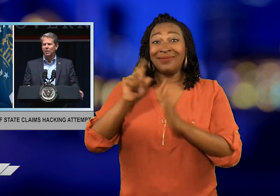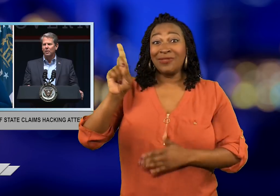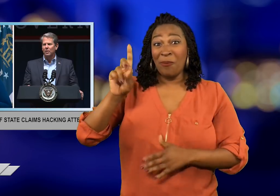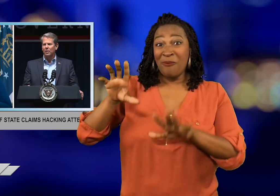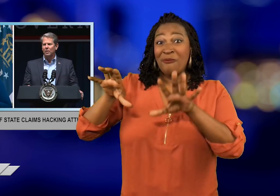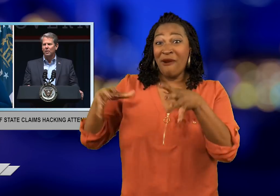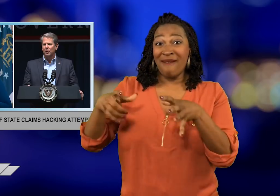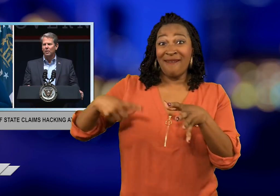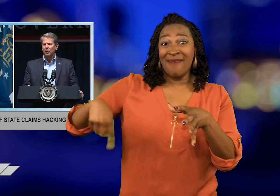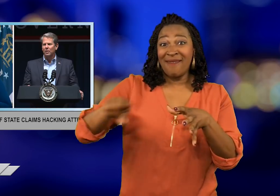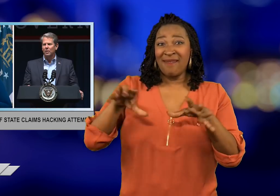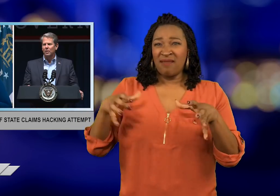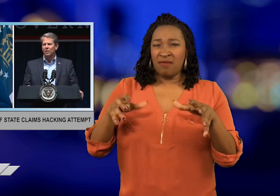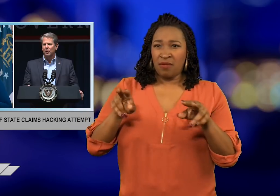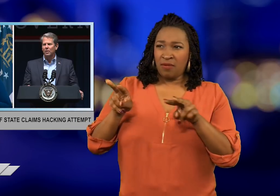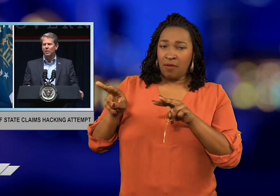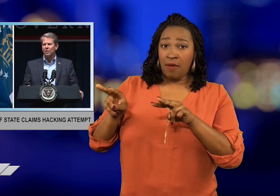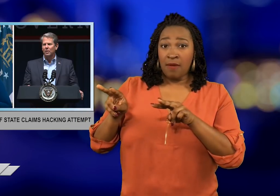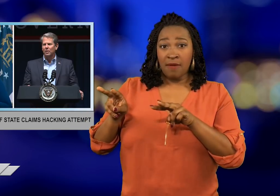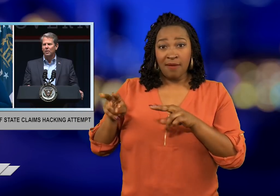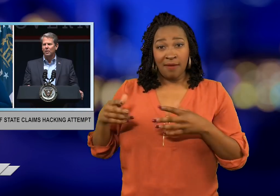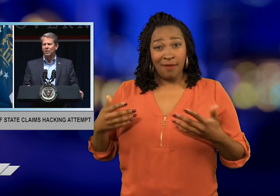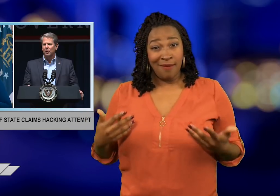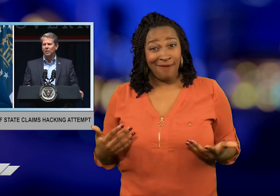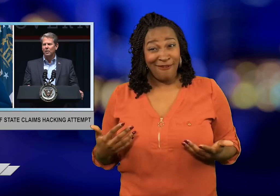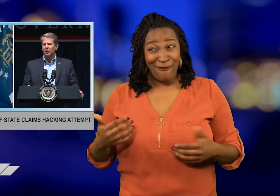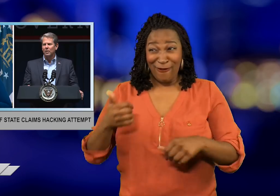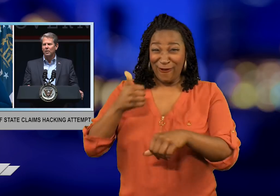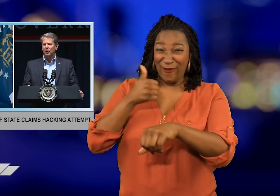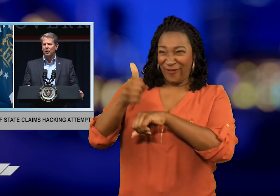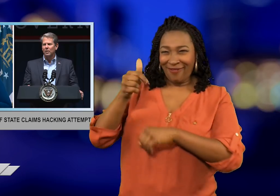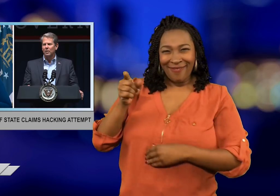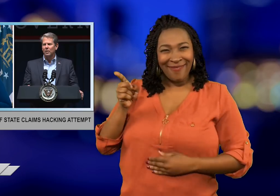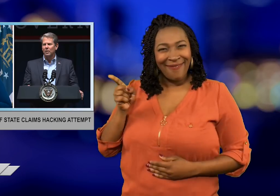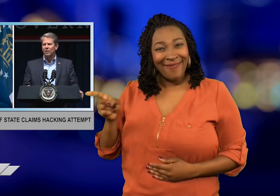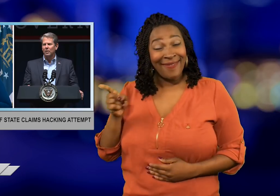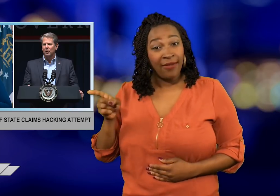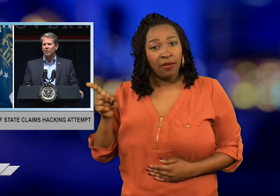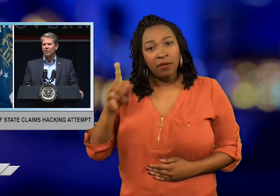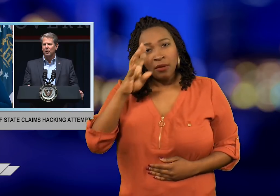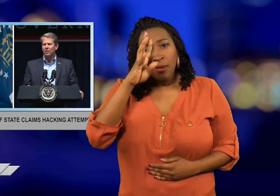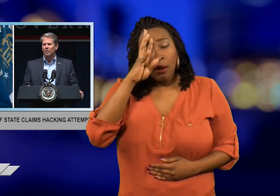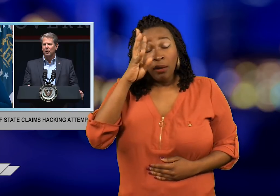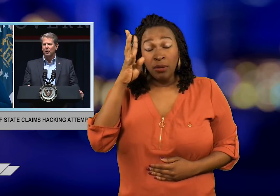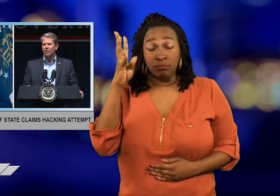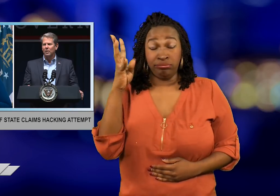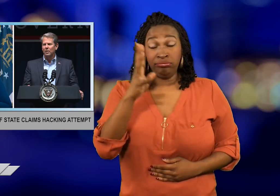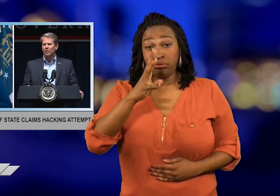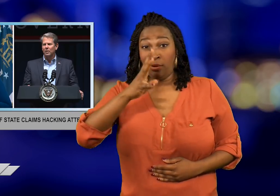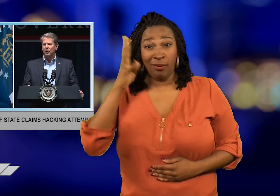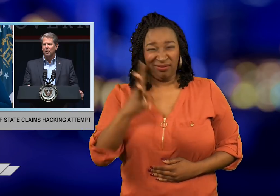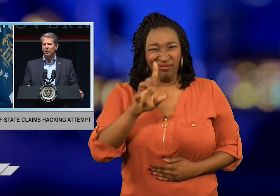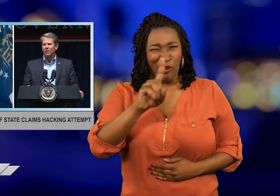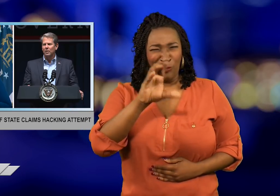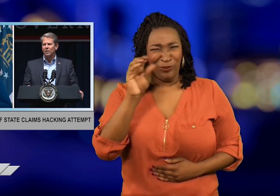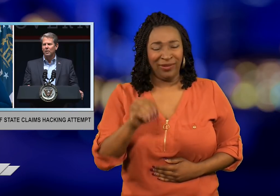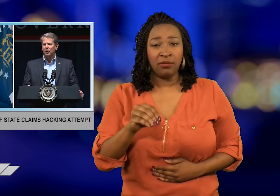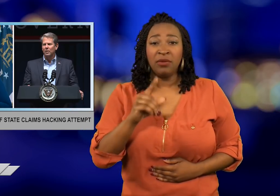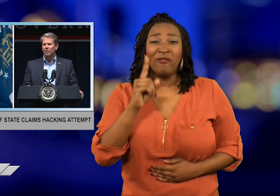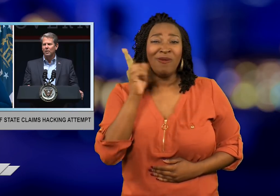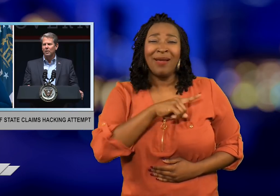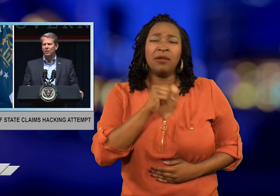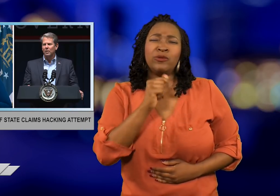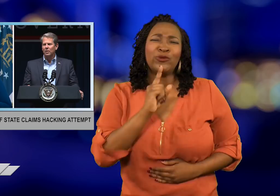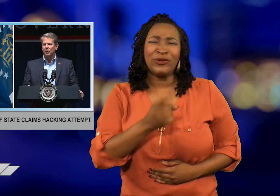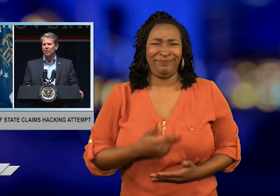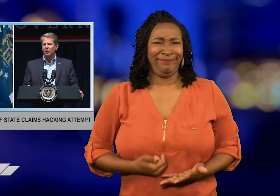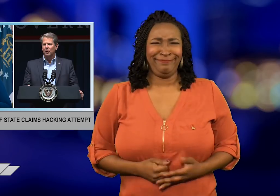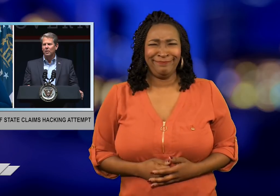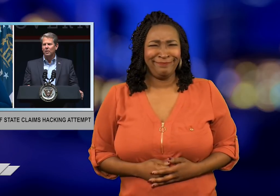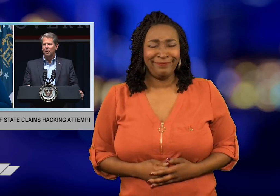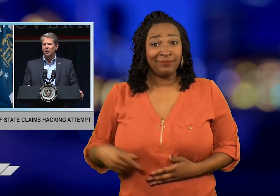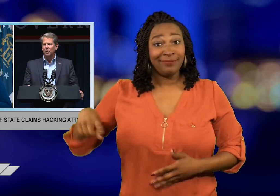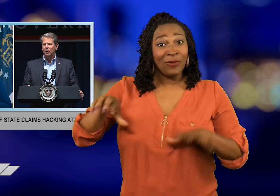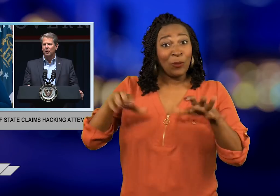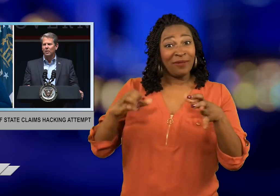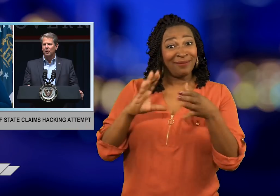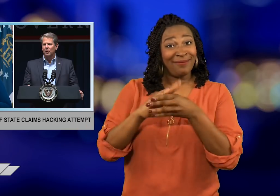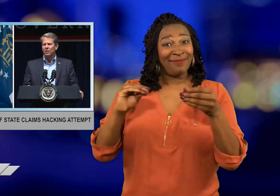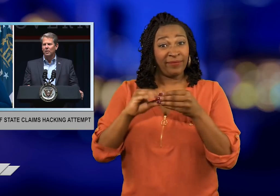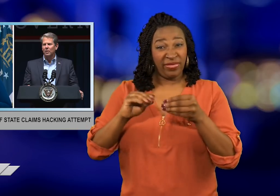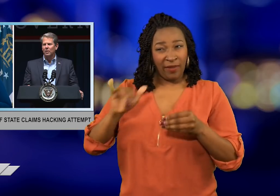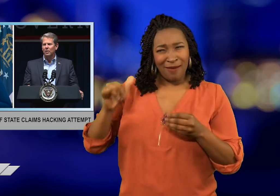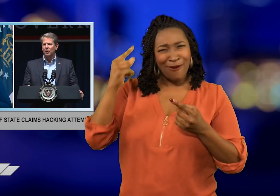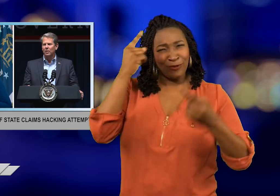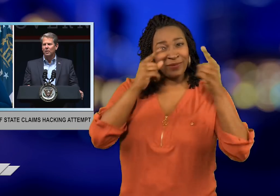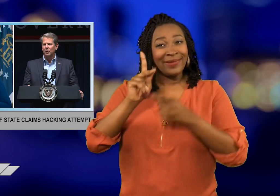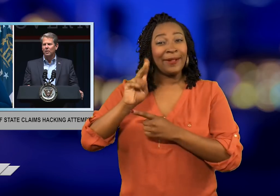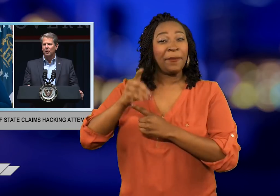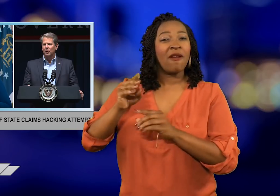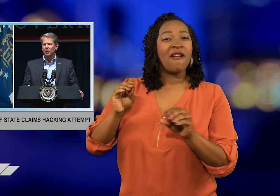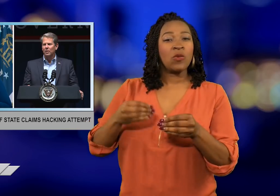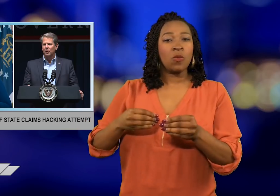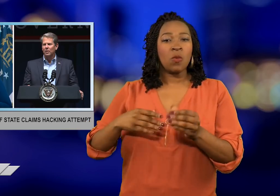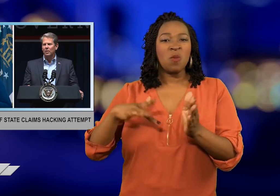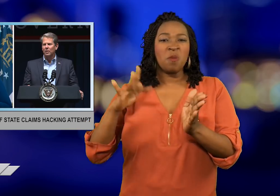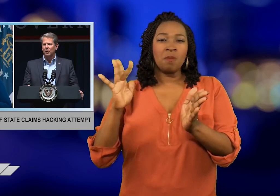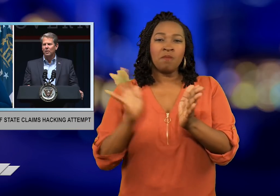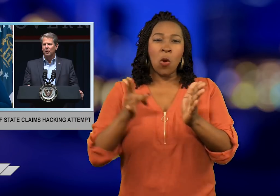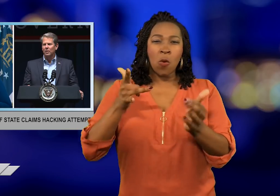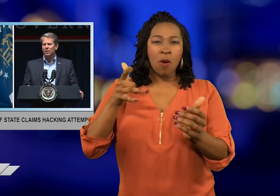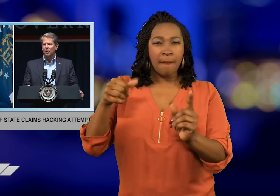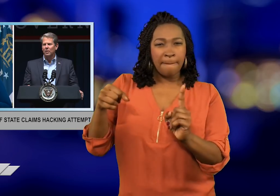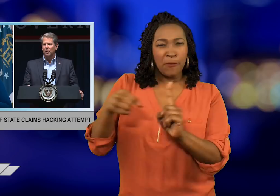State Democrats called the allegation 100 percent false and say it is an abuse of power